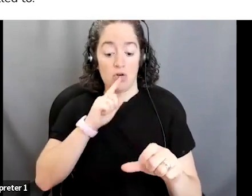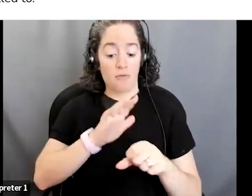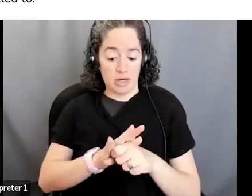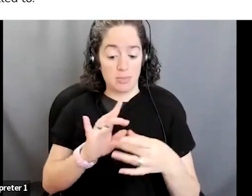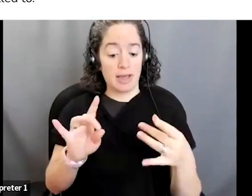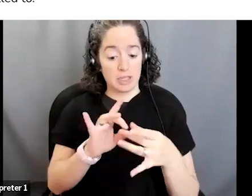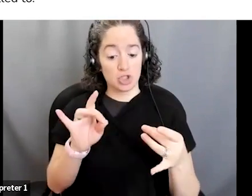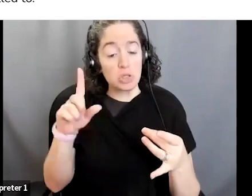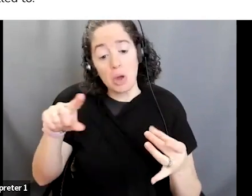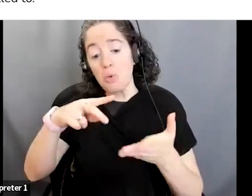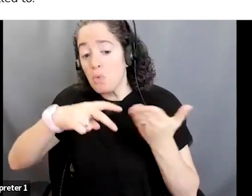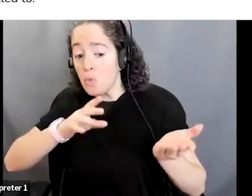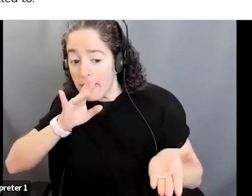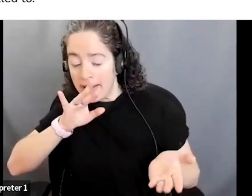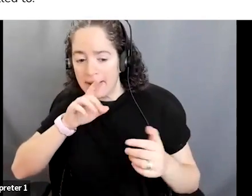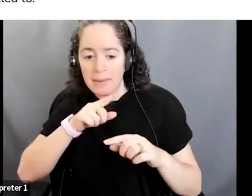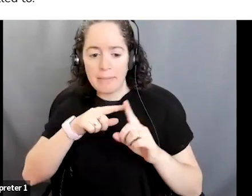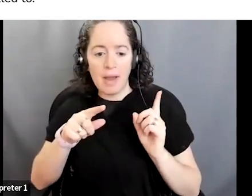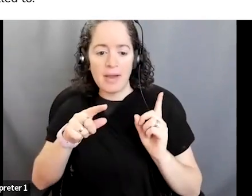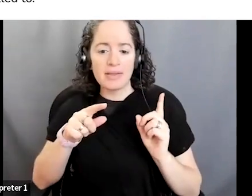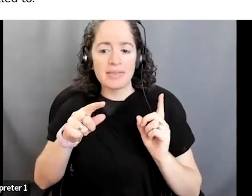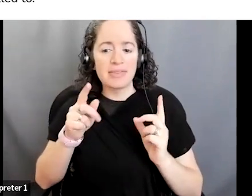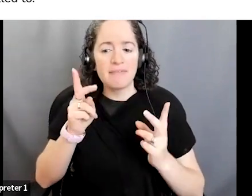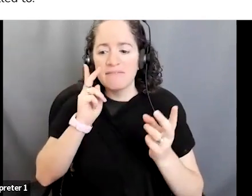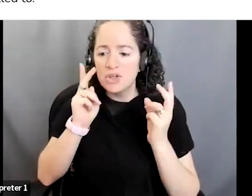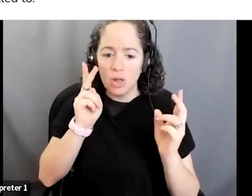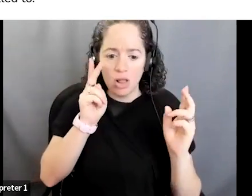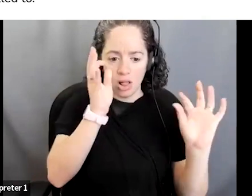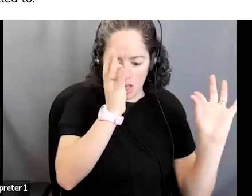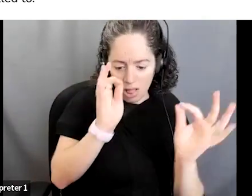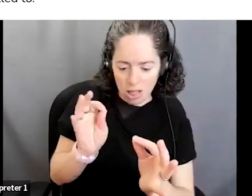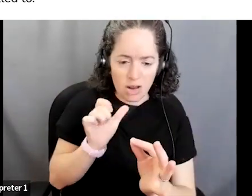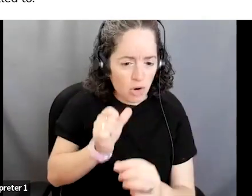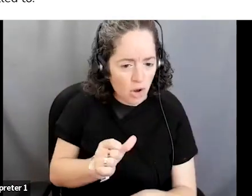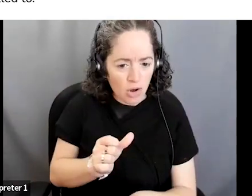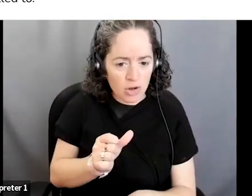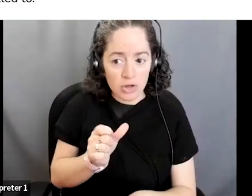but it wasn't visually scrolled to. You heard it, but I didn't see it.